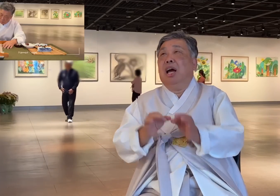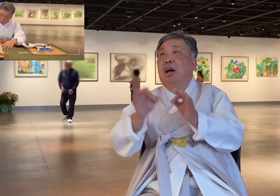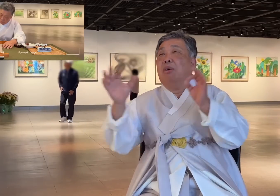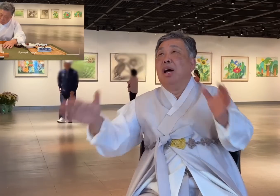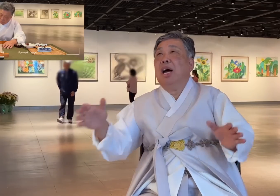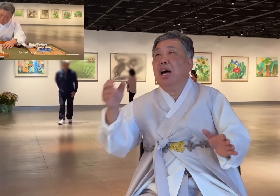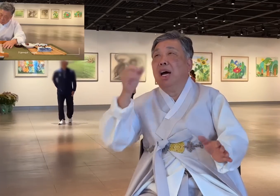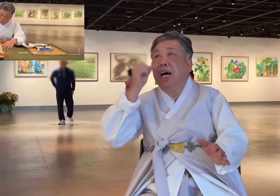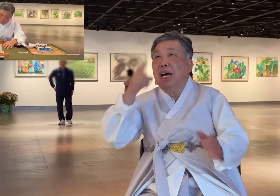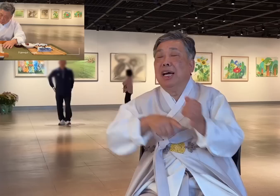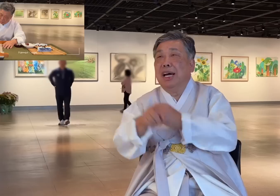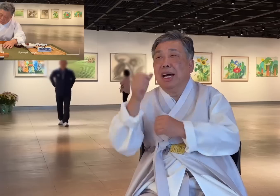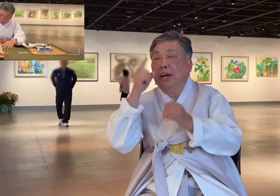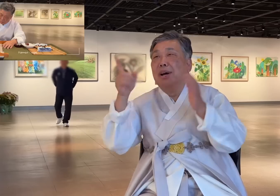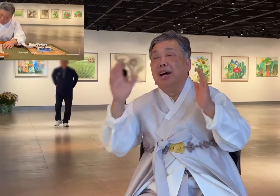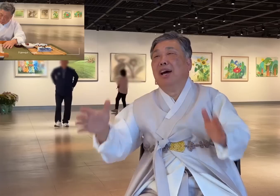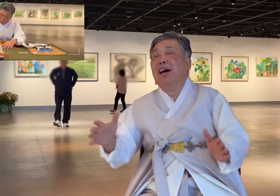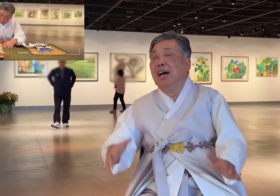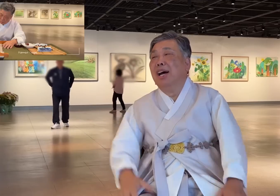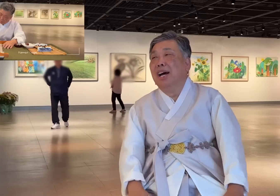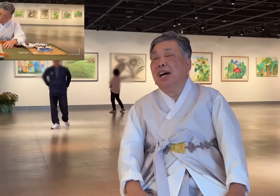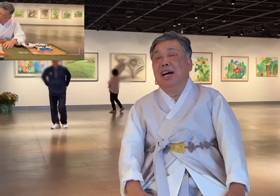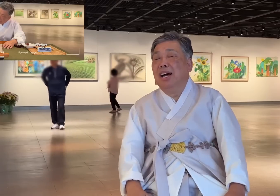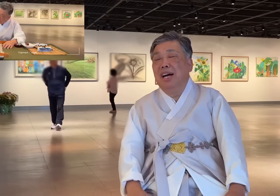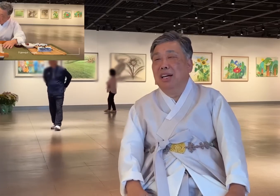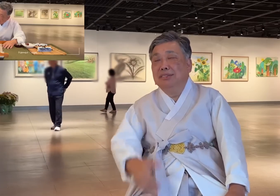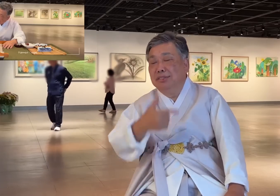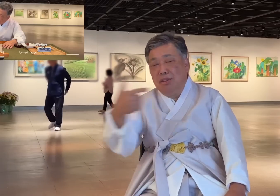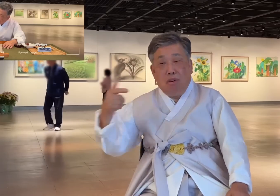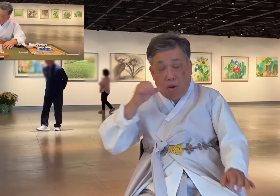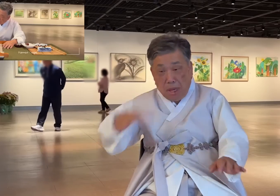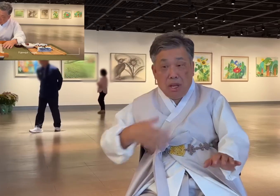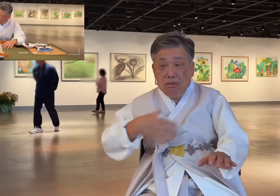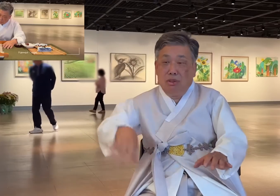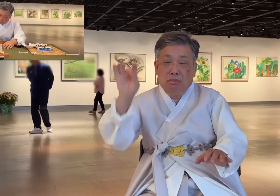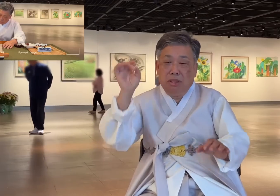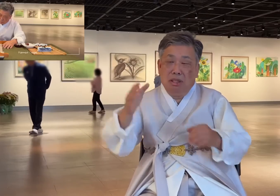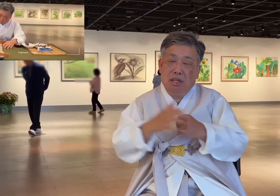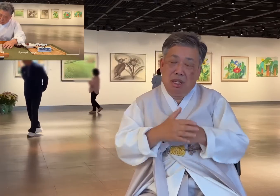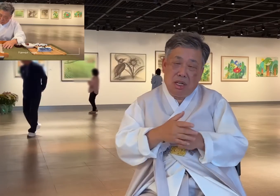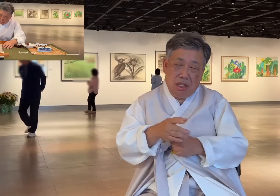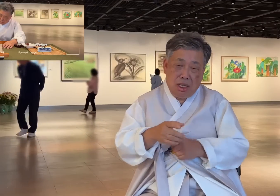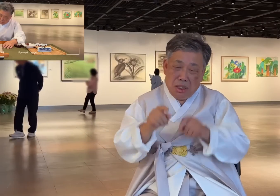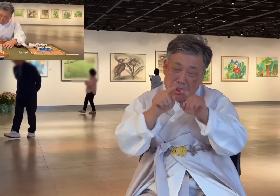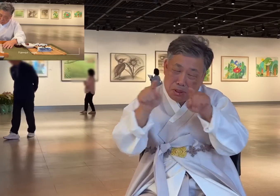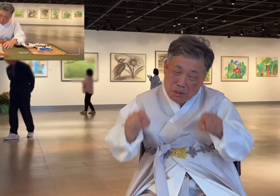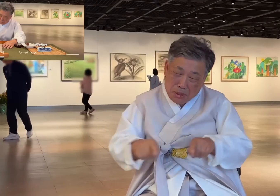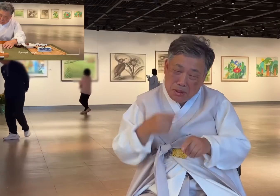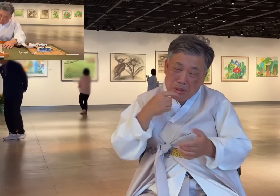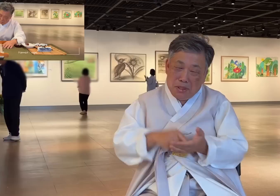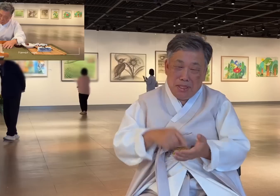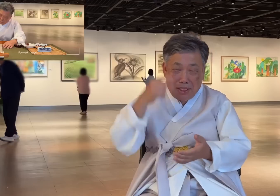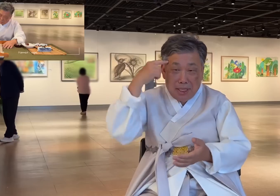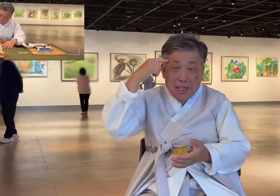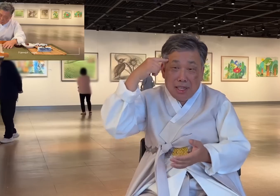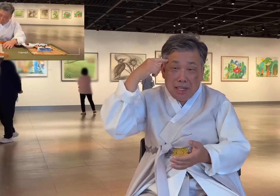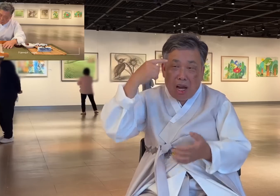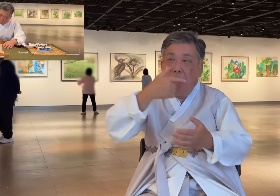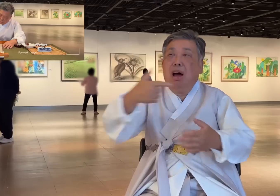Wow... this all happened in one month. It was really hard. At first, it was easy to draw on small pieces of paper, but